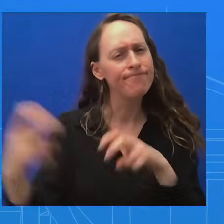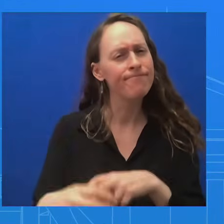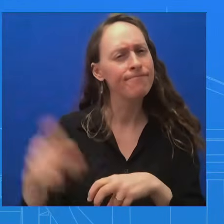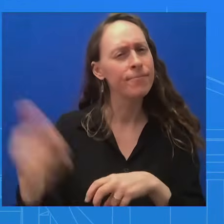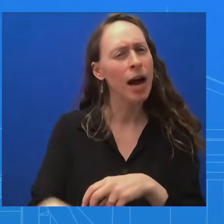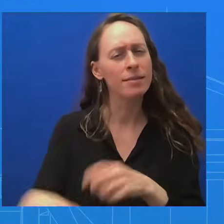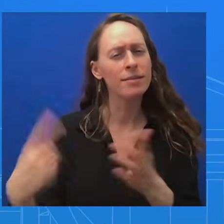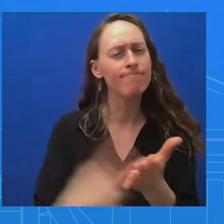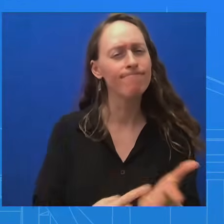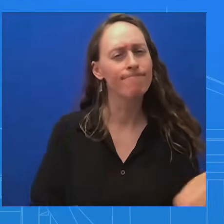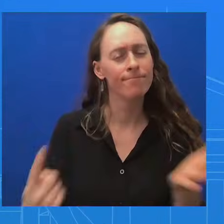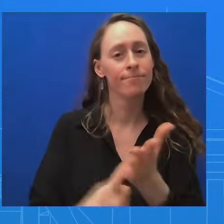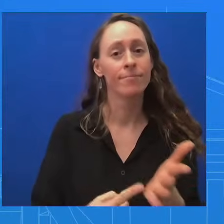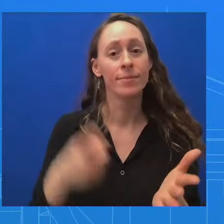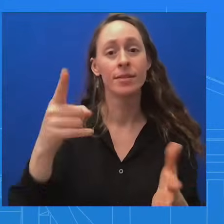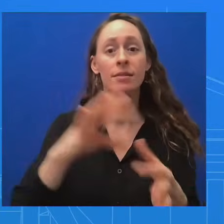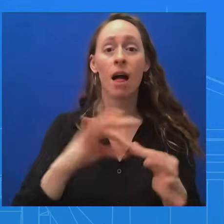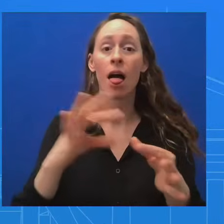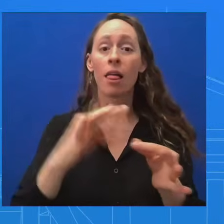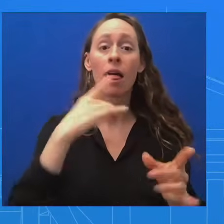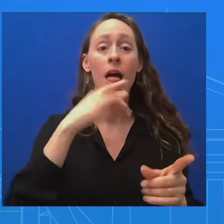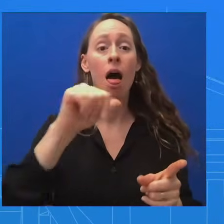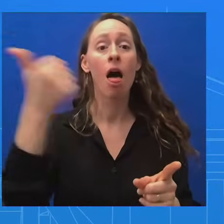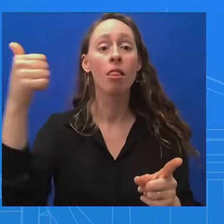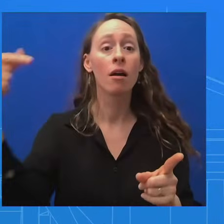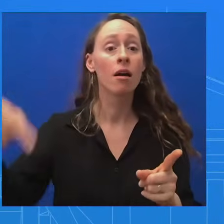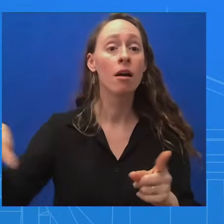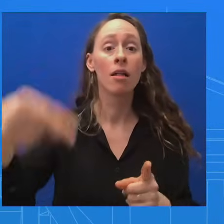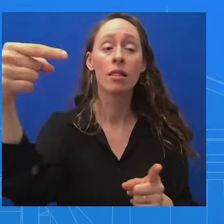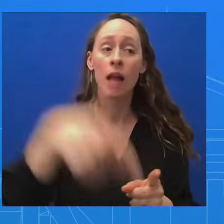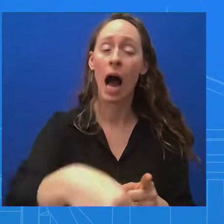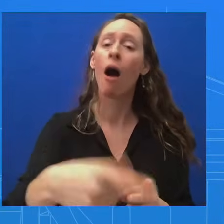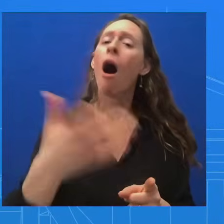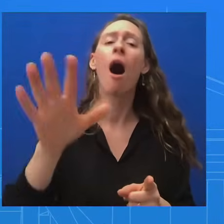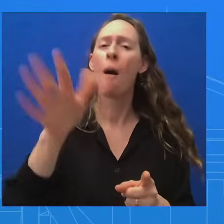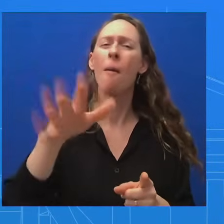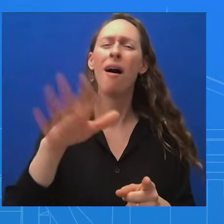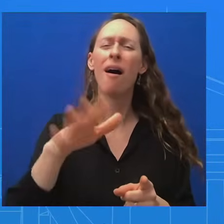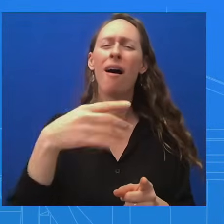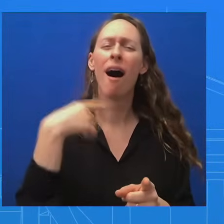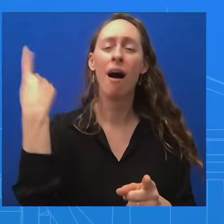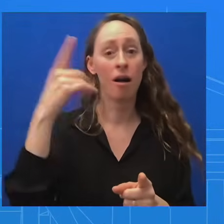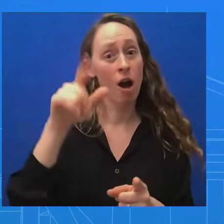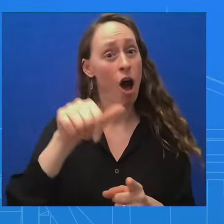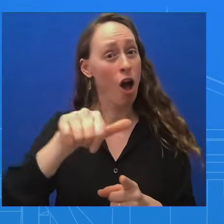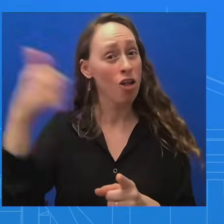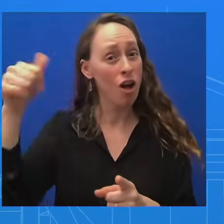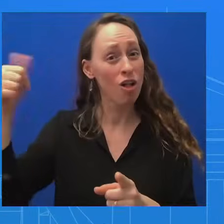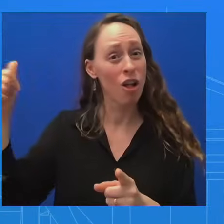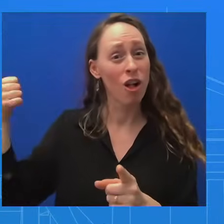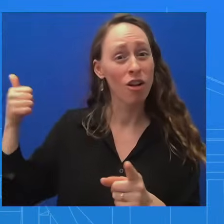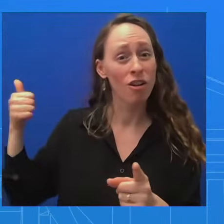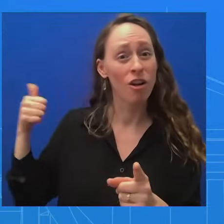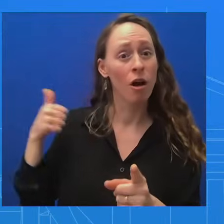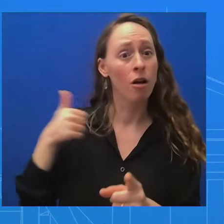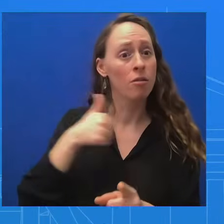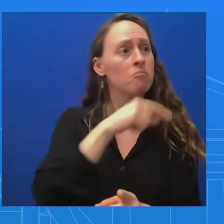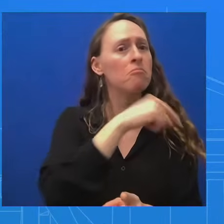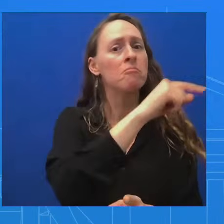who were present in the meeting or in other conversations that have been had with House members that they -- there is a possibility of them